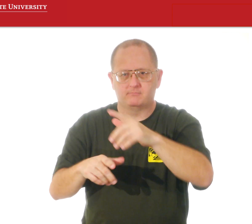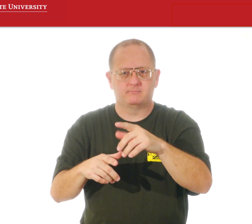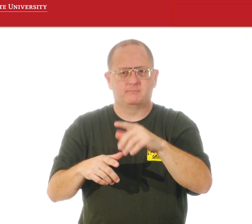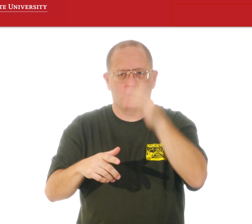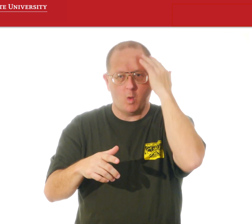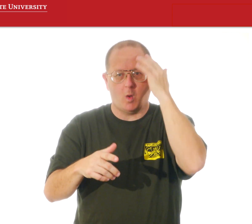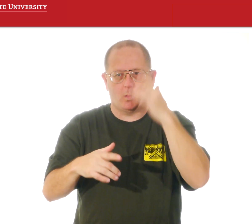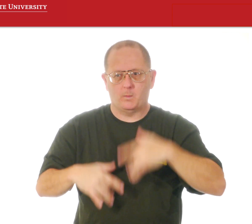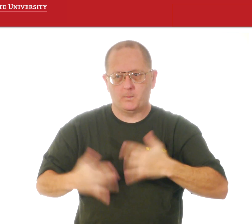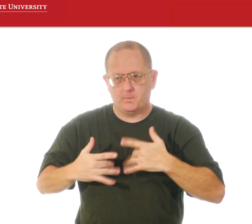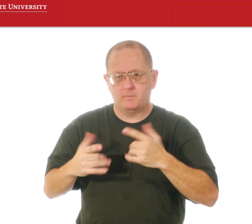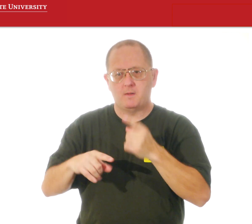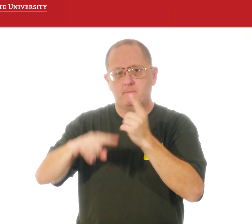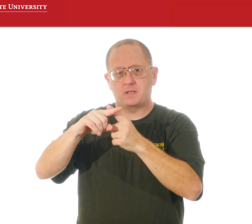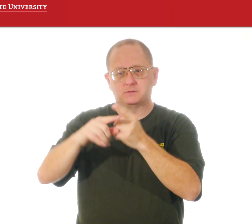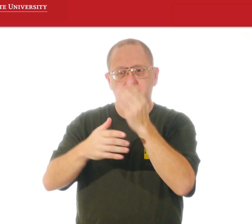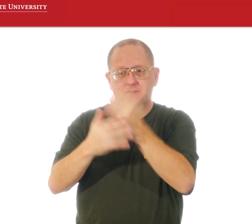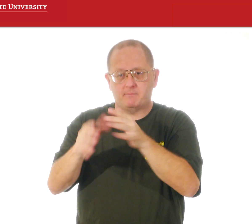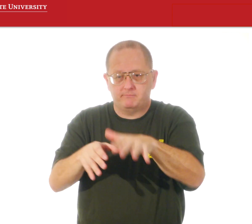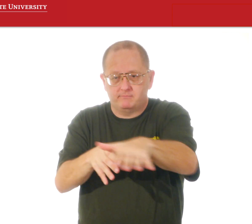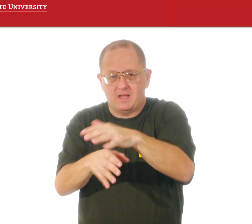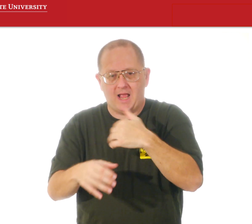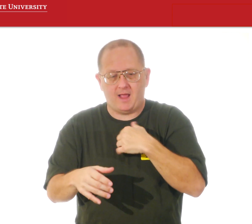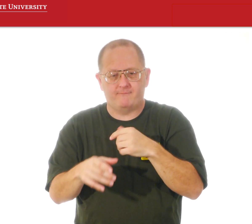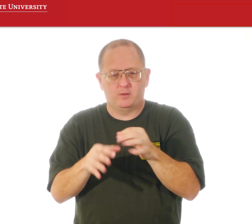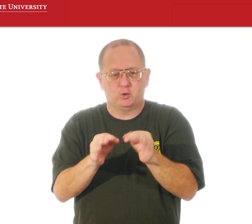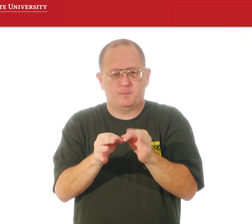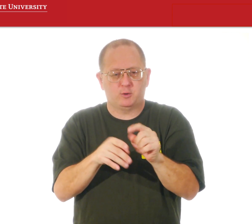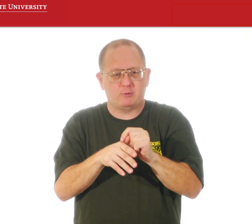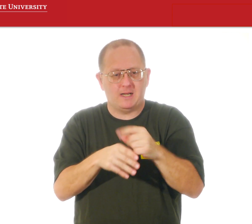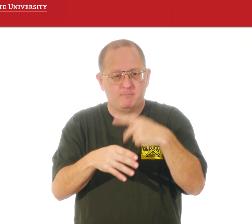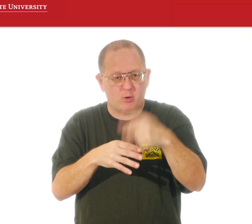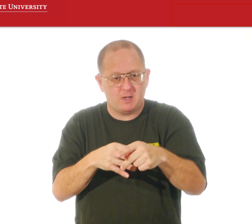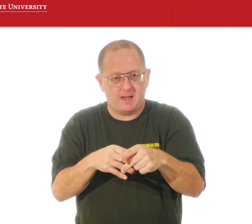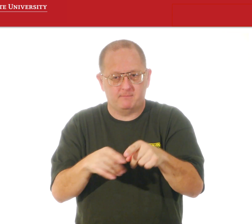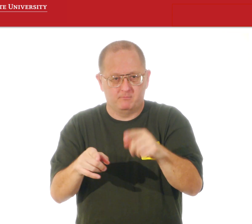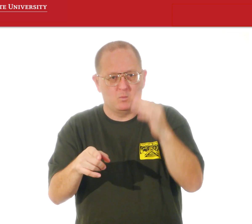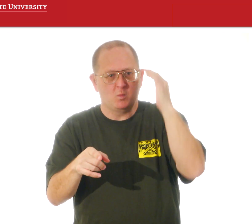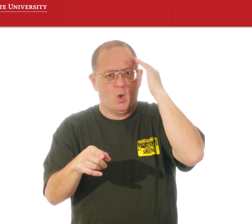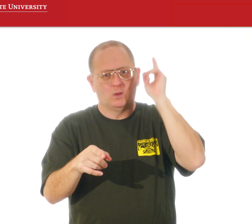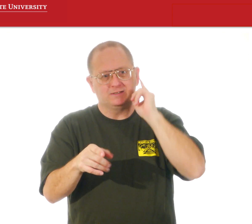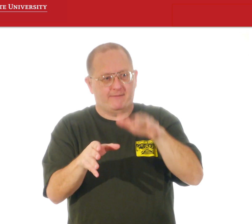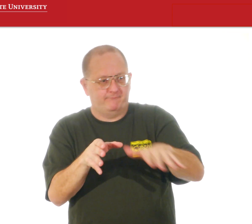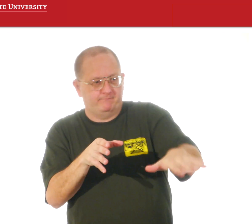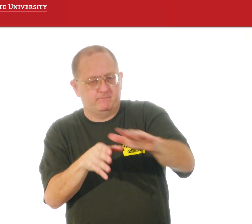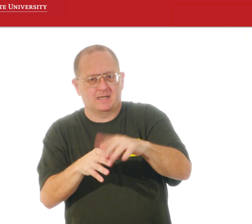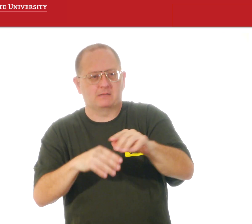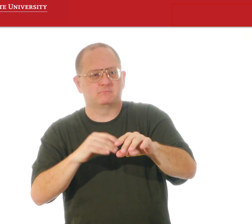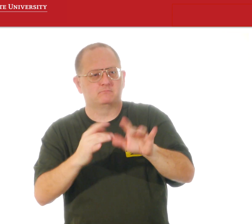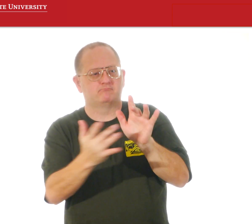know what's going on; plus some areas have deaf training programs who know the deaf individuals